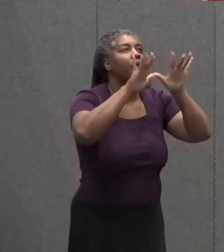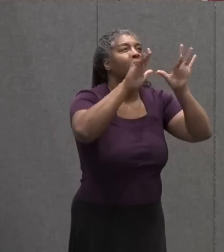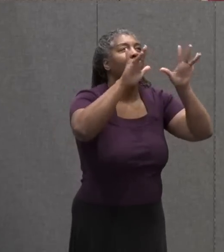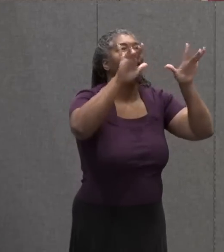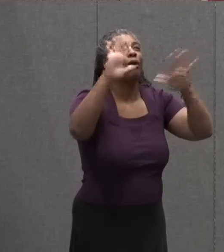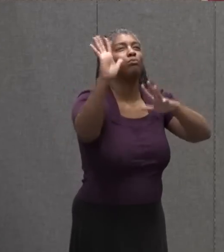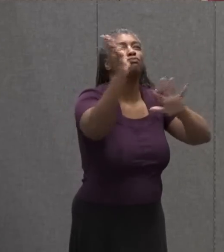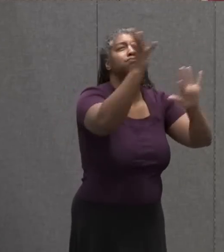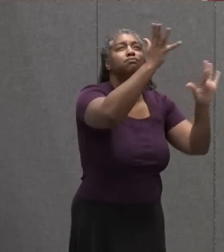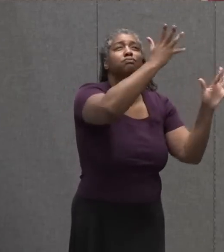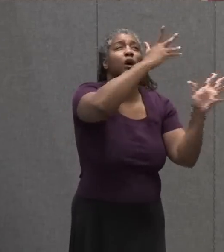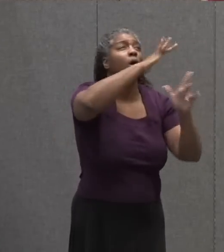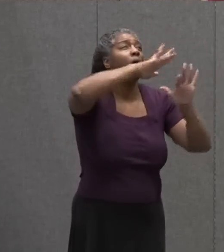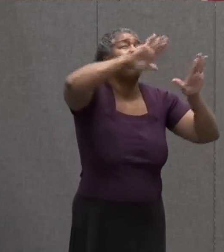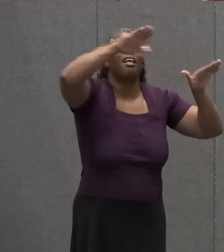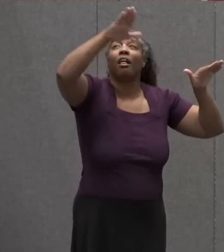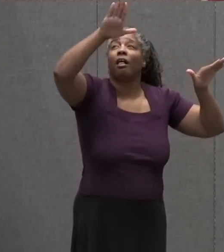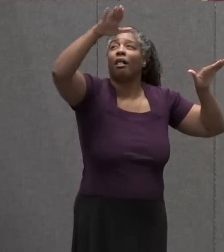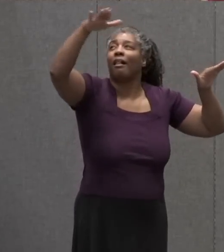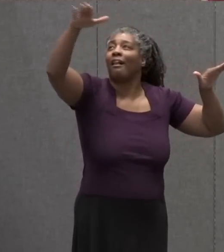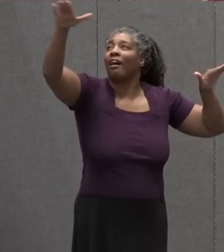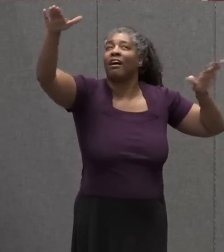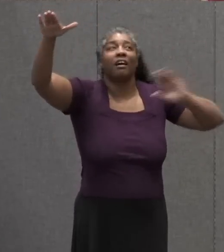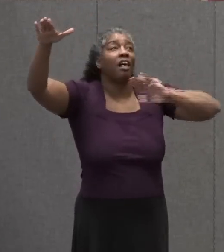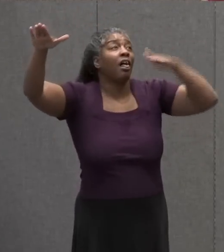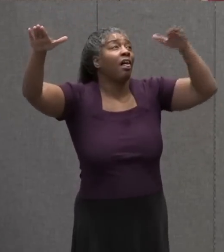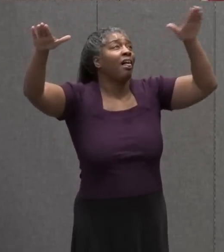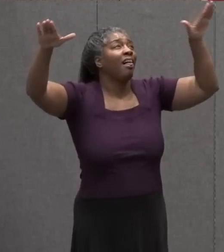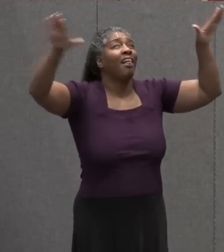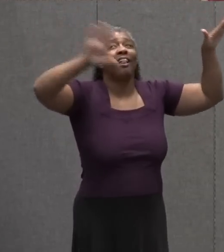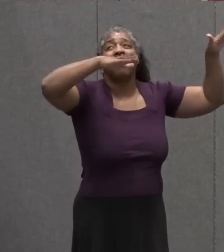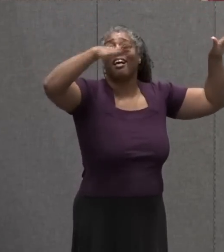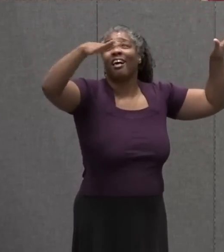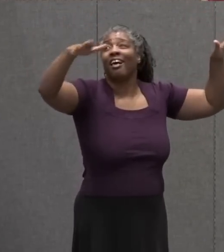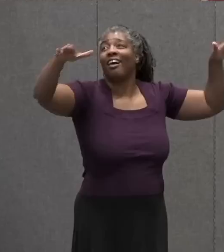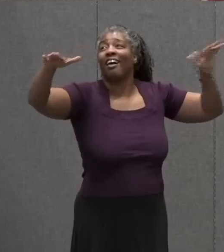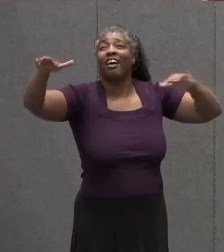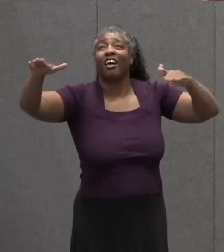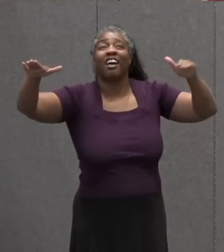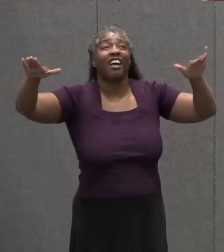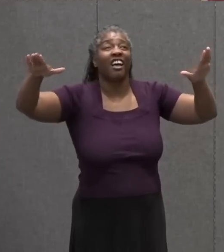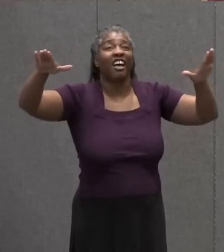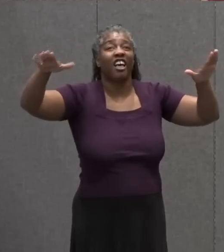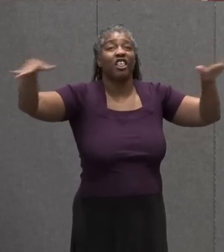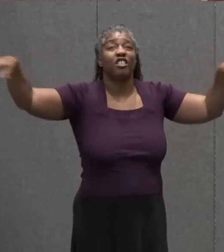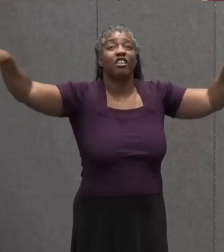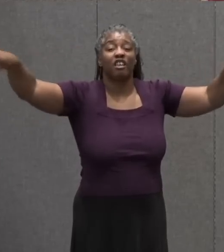He saw children in the valley below scurrying about collecting words from the breeze.